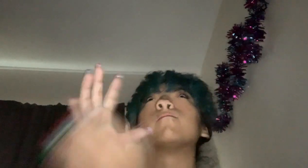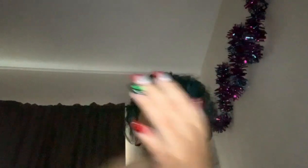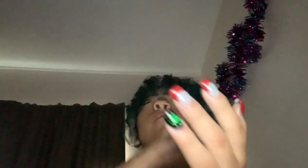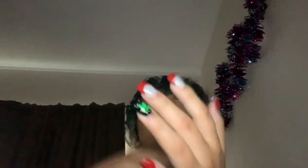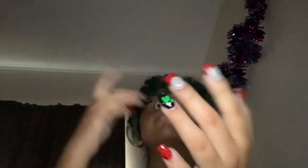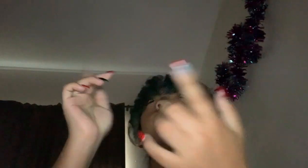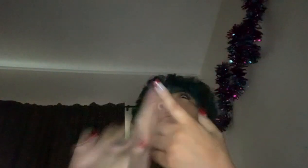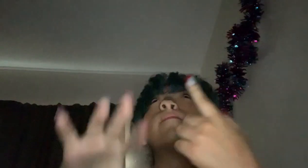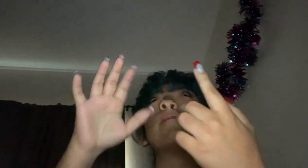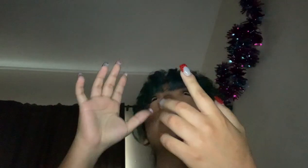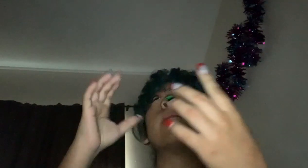What I've learned.